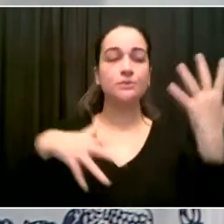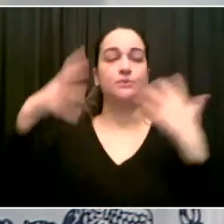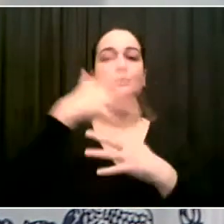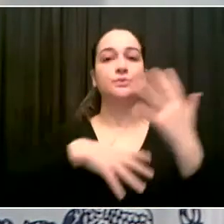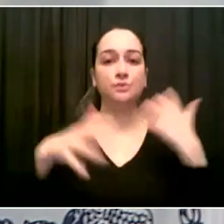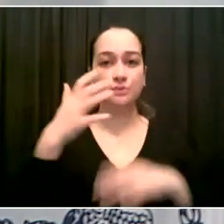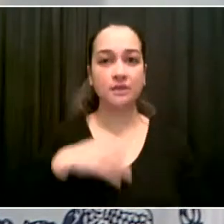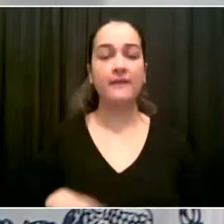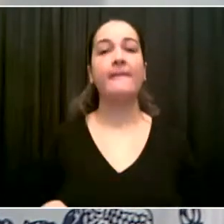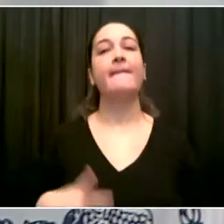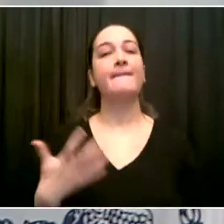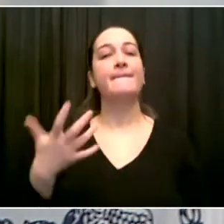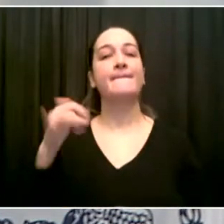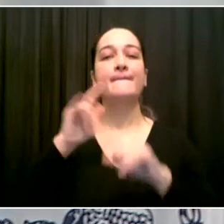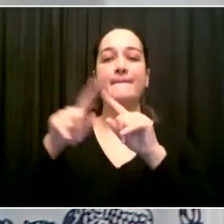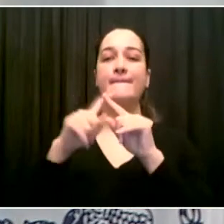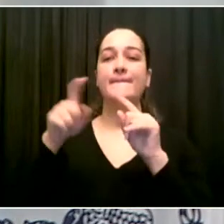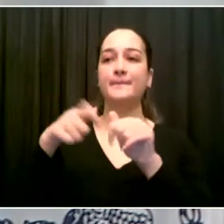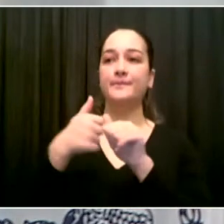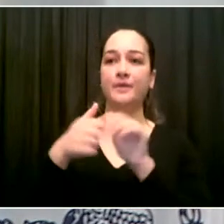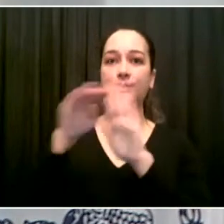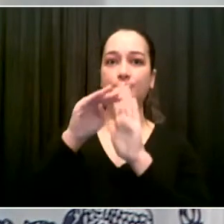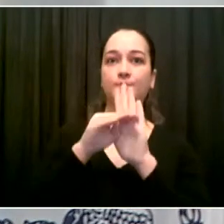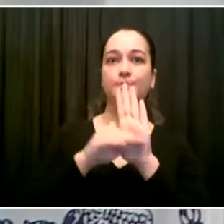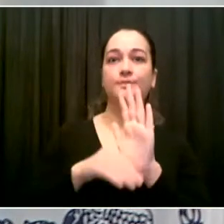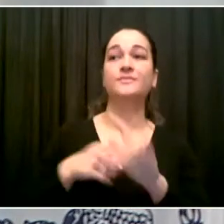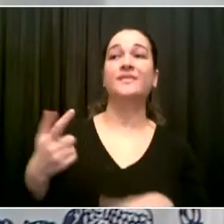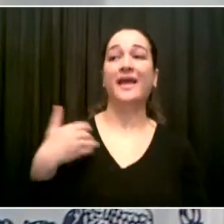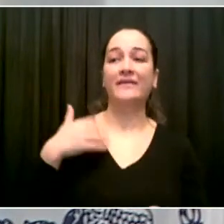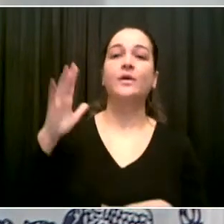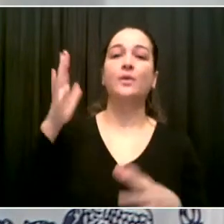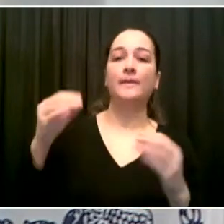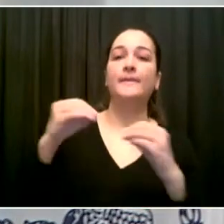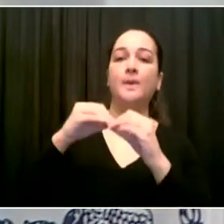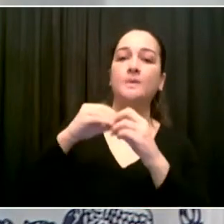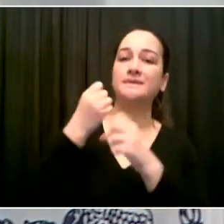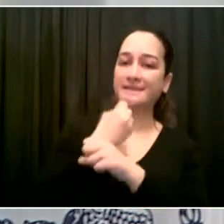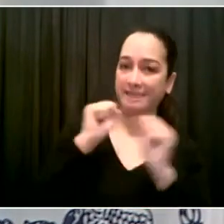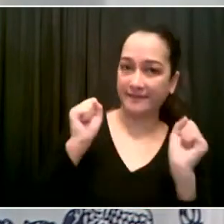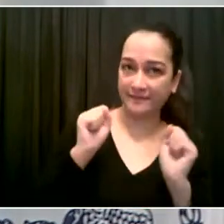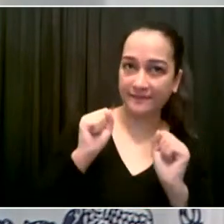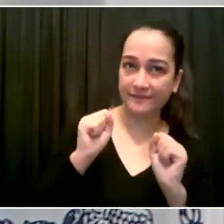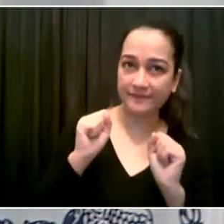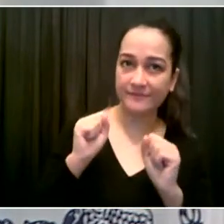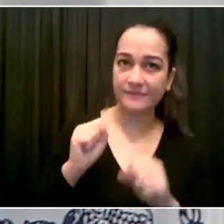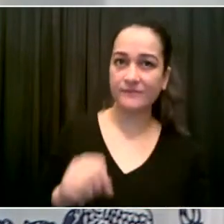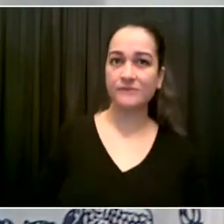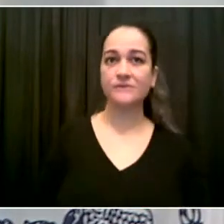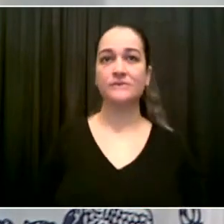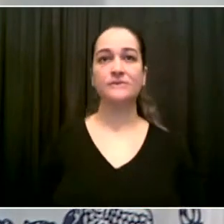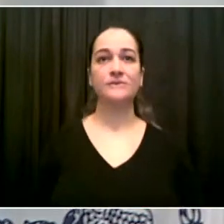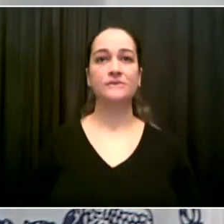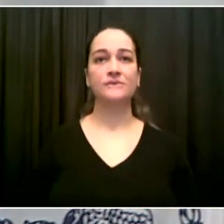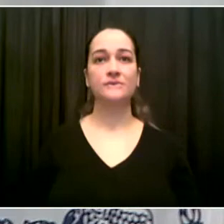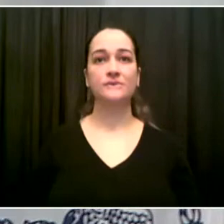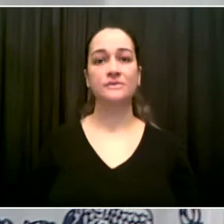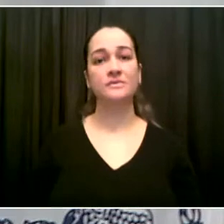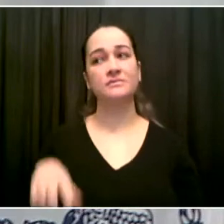PEOPLE VACCINATED.D. AND WE WILL PUT LIMITS ON HOW MANY PEOPLE SHOULDDBE IN THE SPACE ANY GIVEN